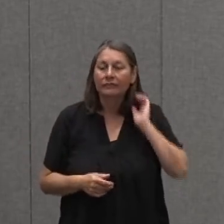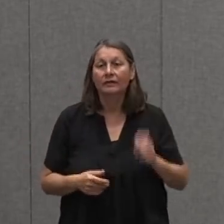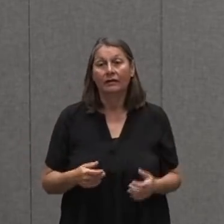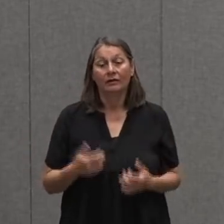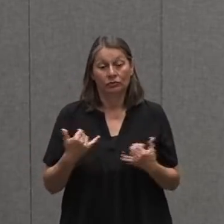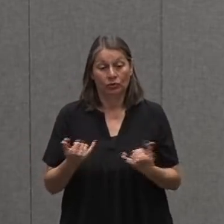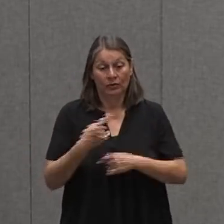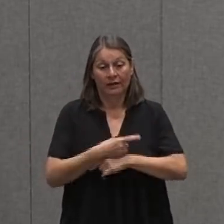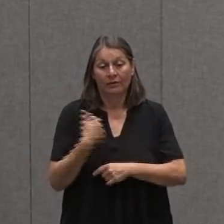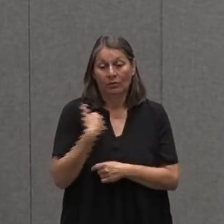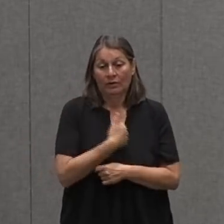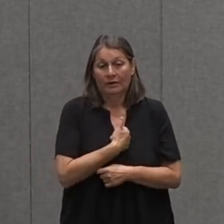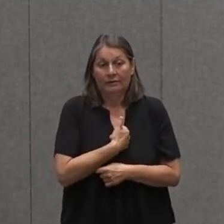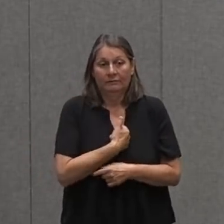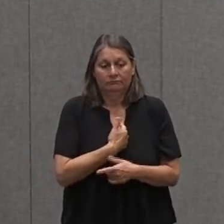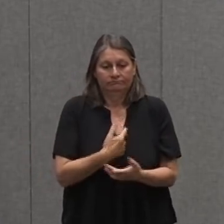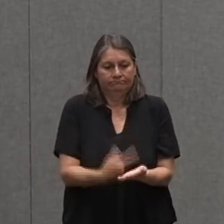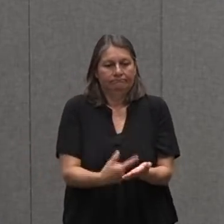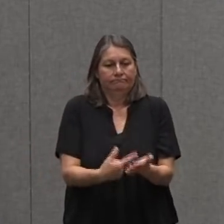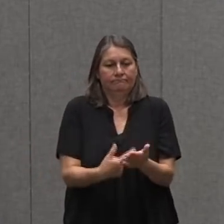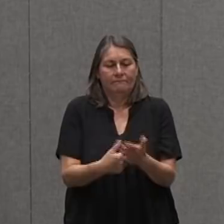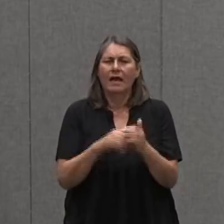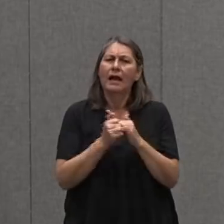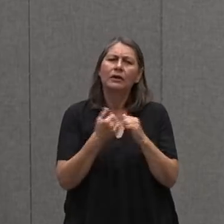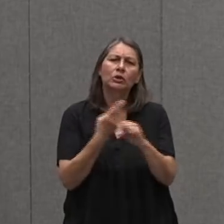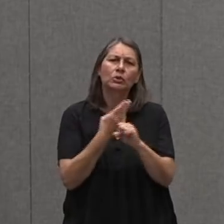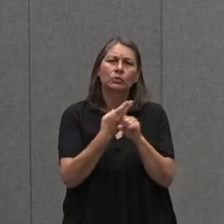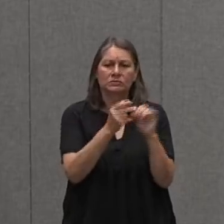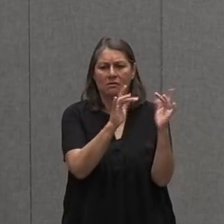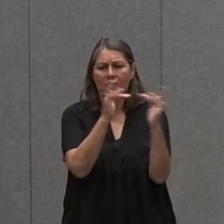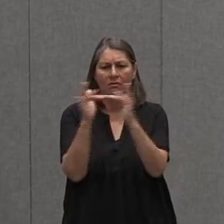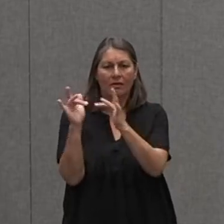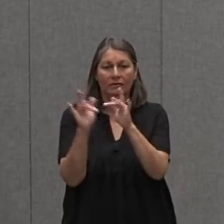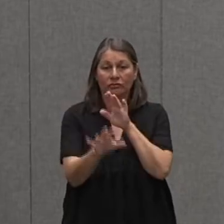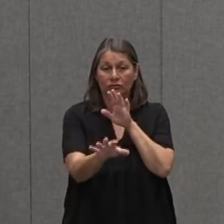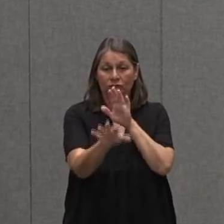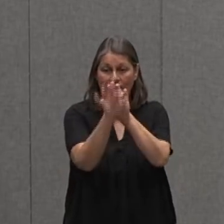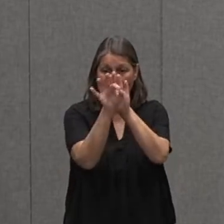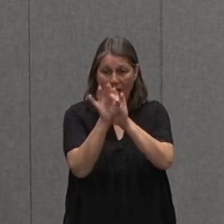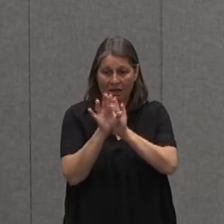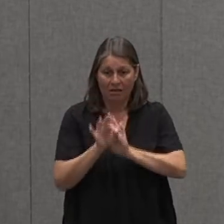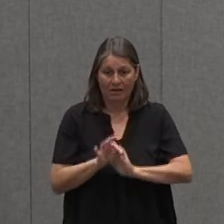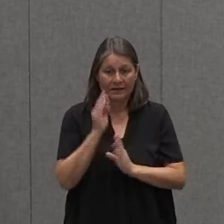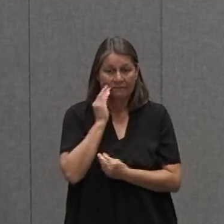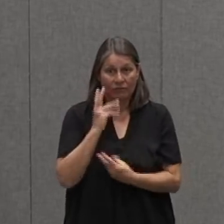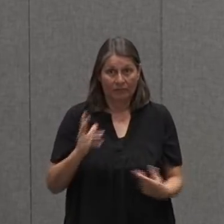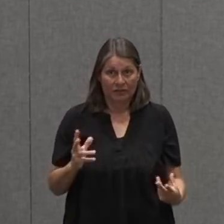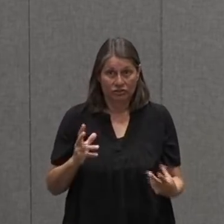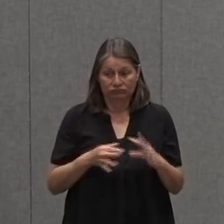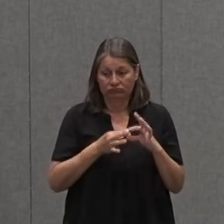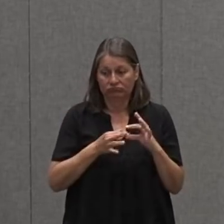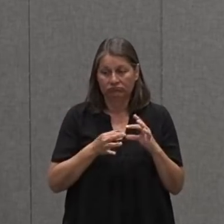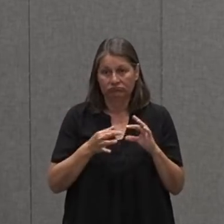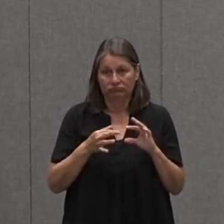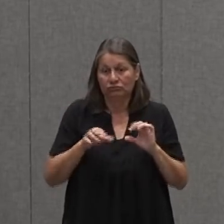online resources to find information for our reports. But before we do that I want to go back